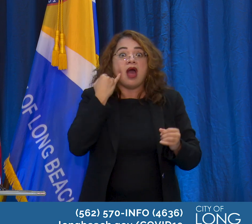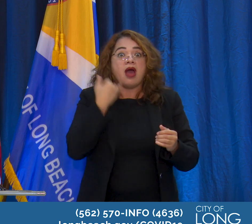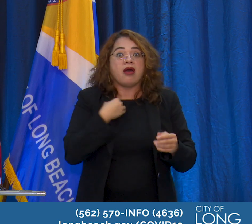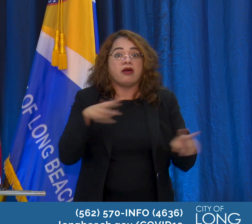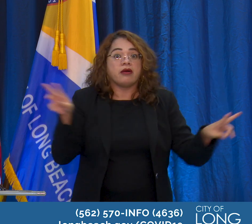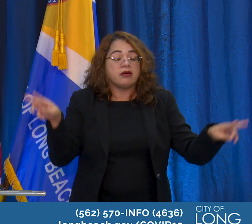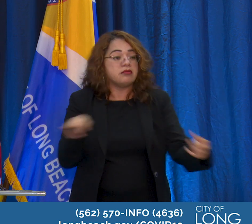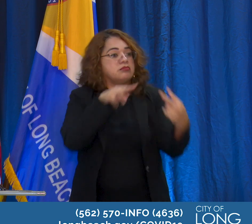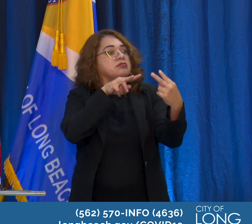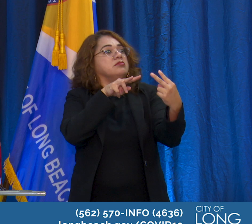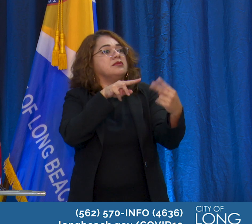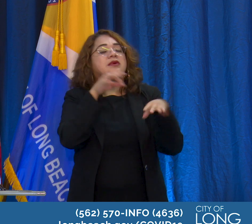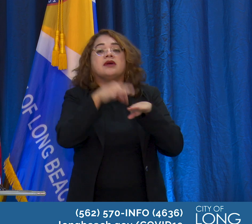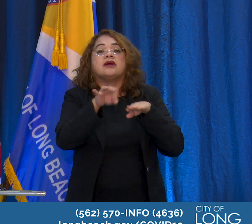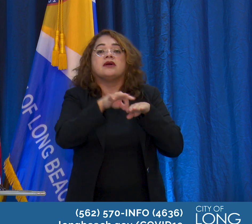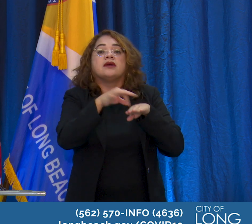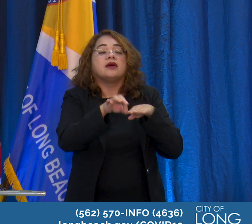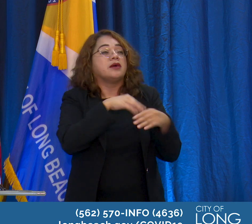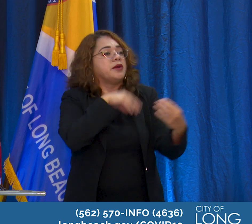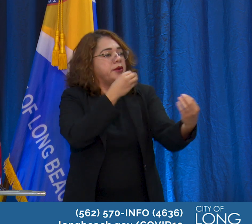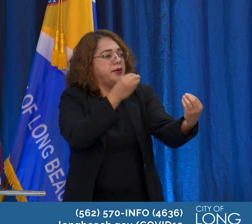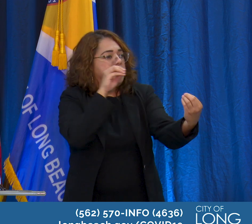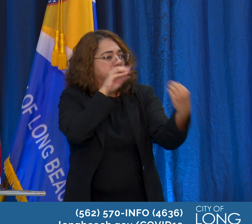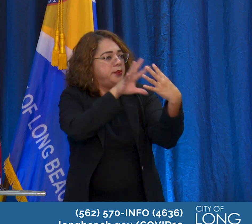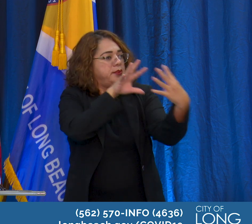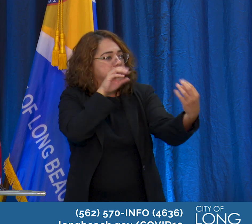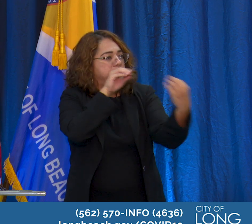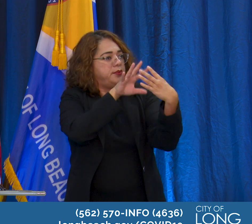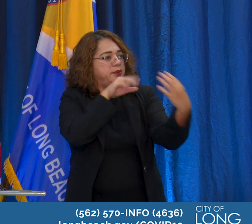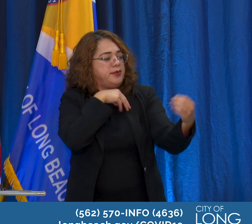the case for nail salons and other types of services.